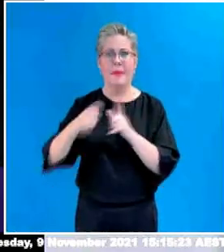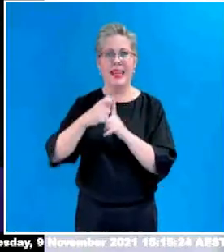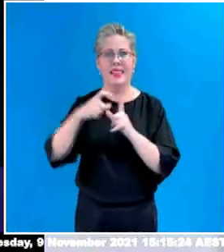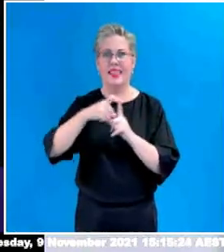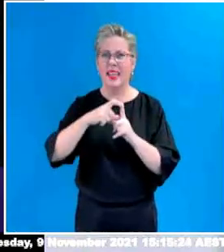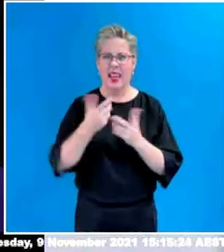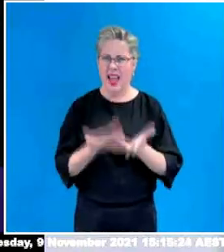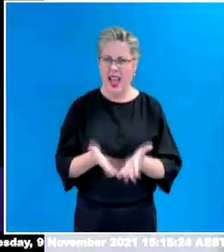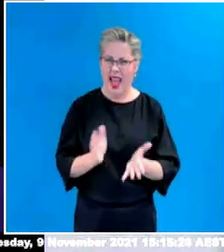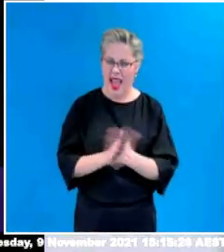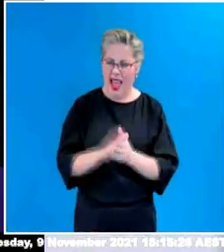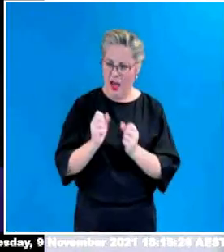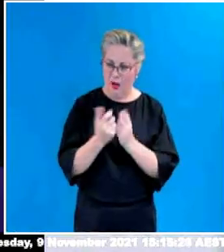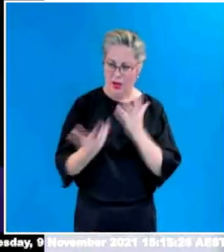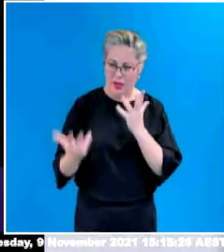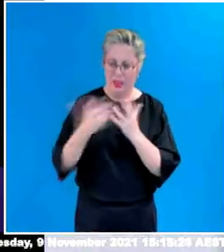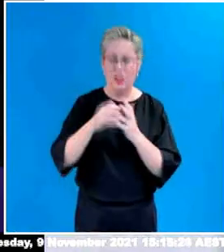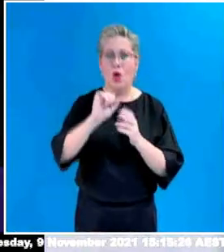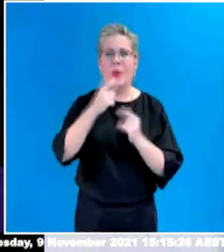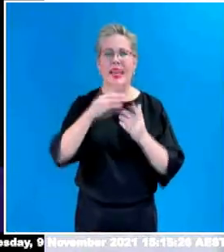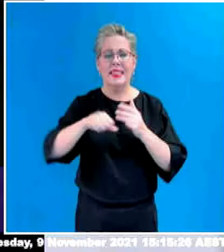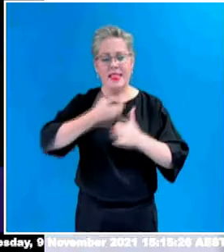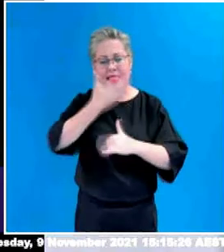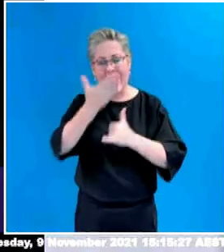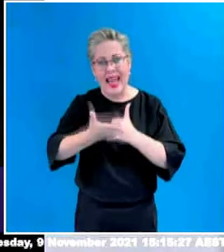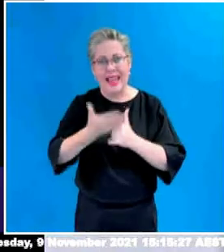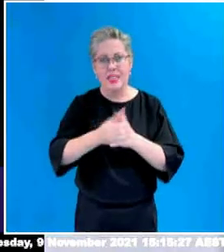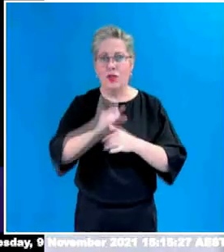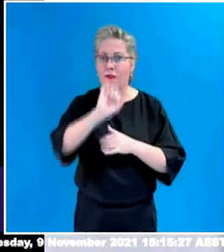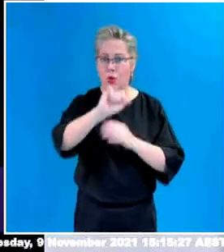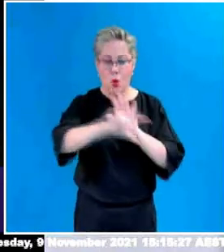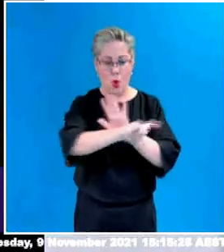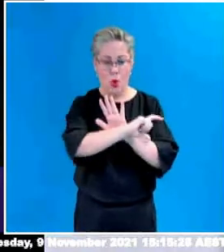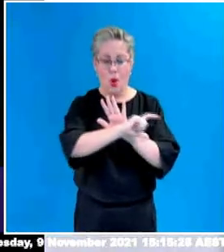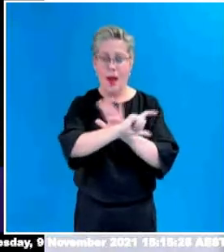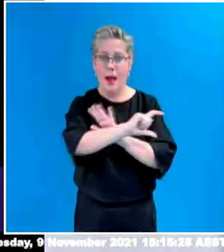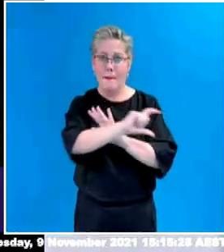That is at the end of paragraph 13, into paragraph 14.